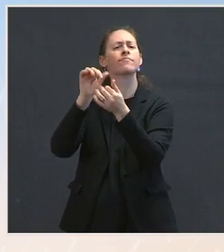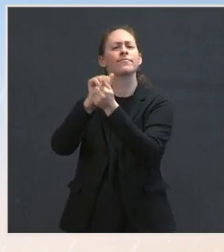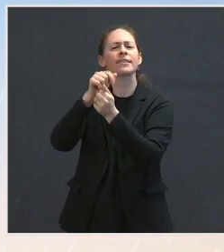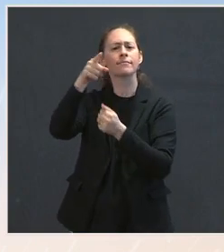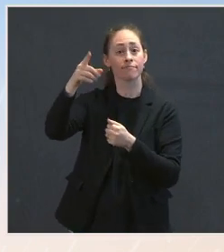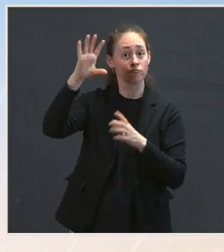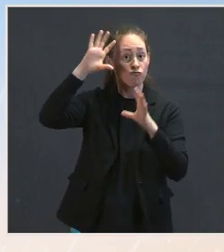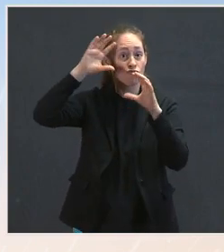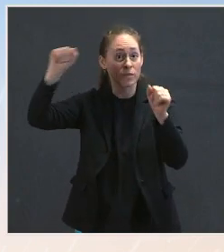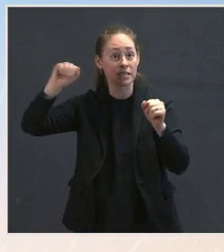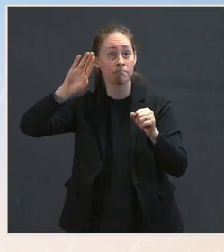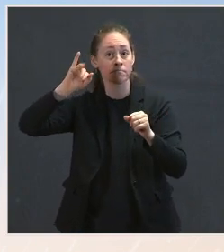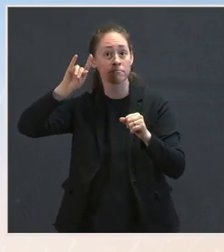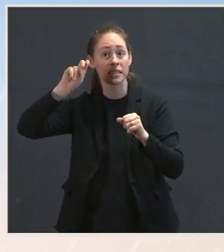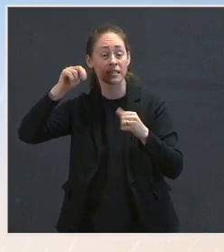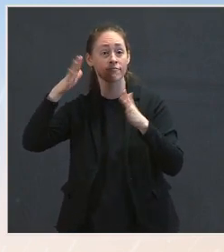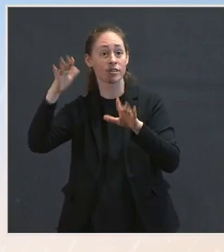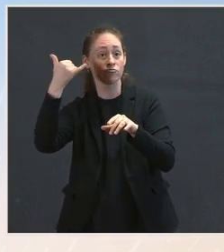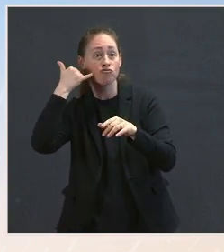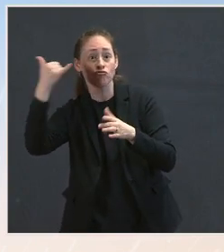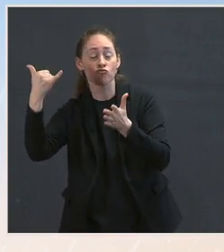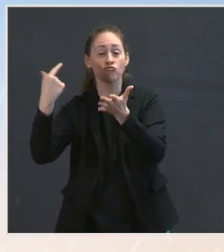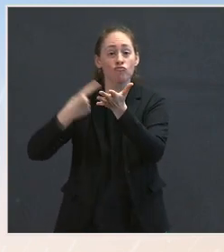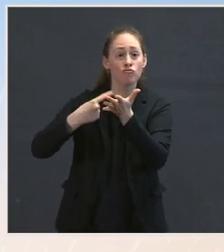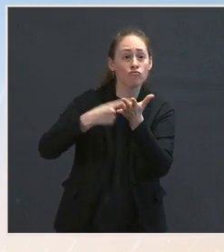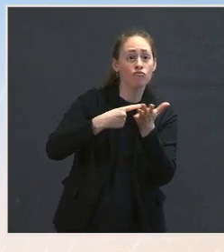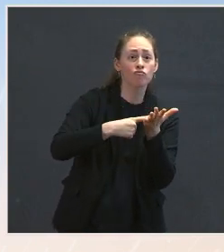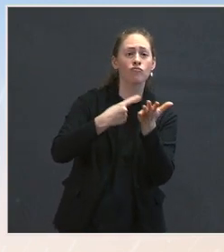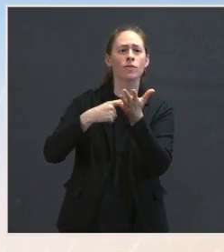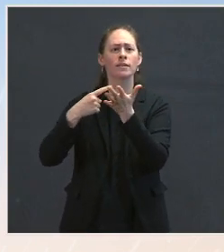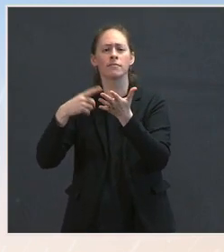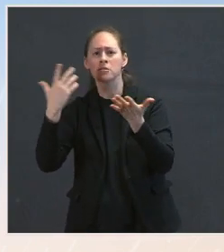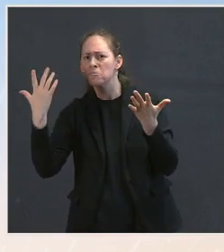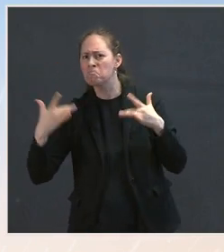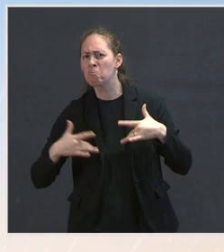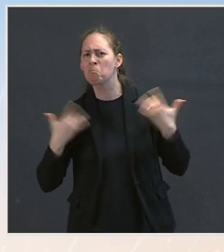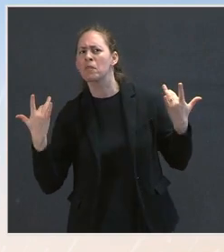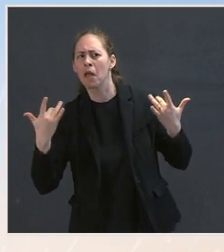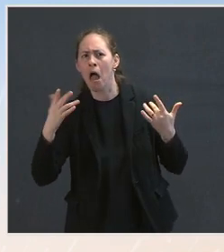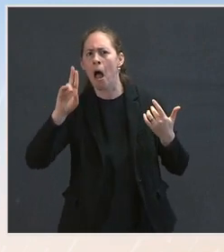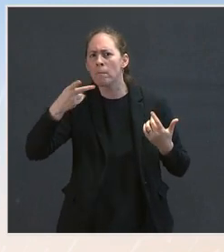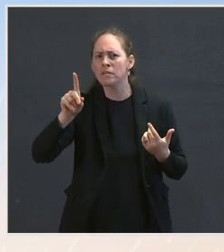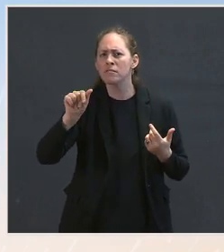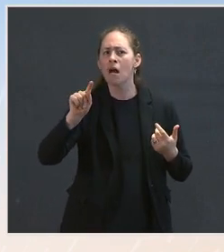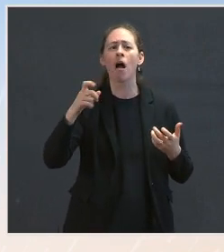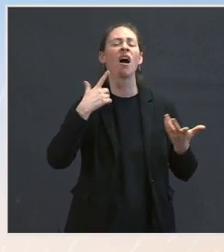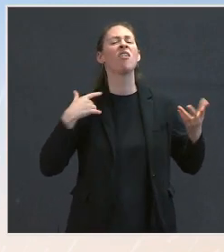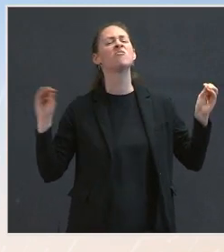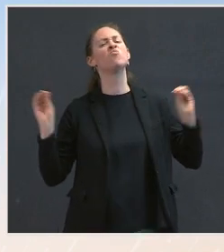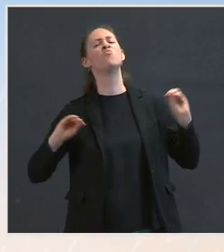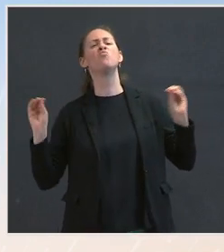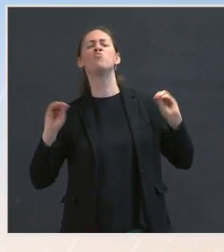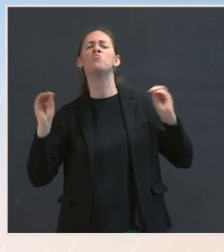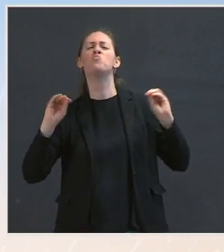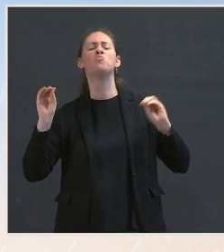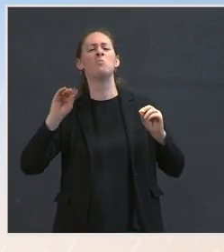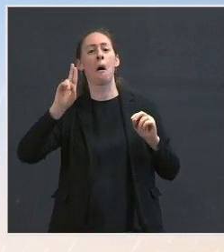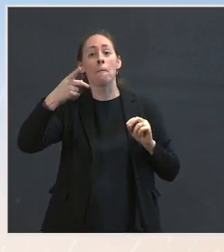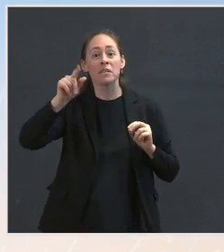Ms. Psaki: I don't have an update. As I noted yesterday, as soon as that call happens -- we expect it to be very soon -- we will, of course, provide a readout to all of you.